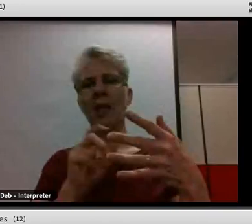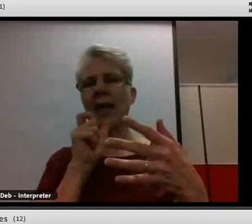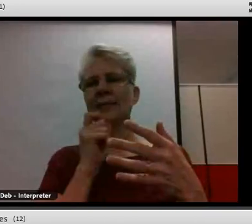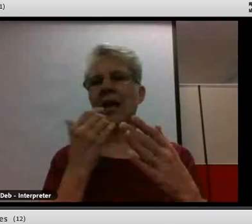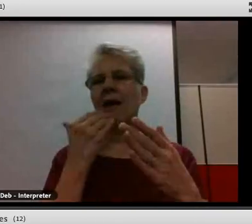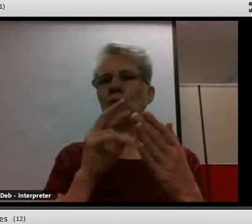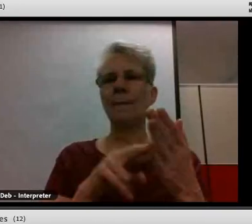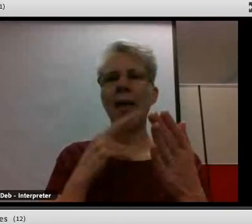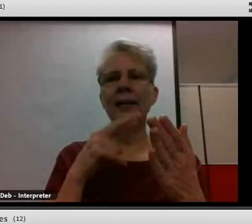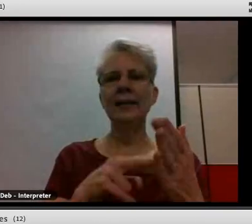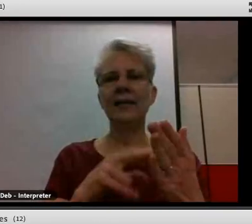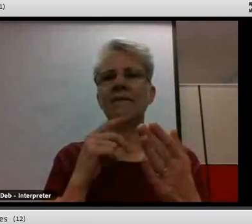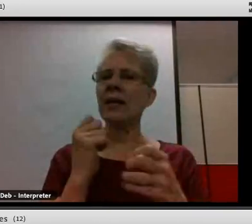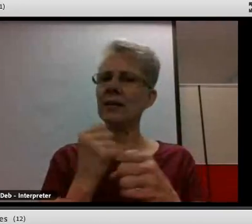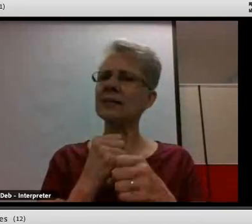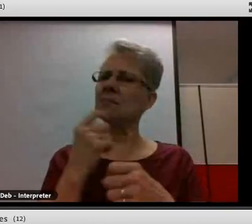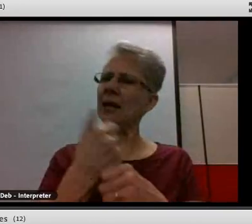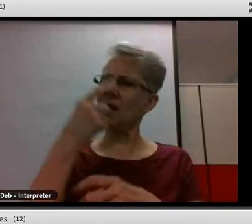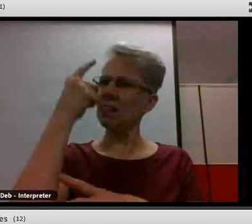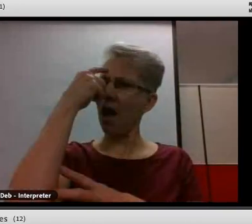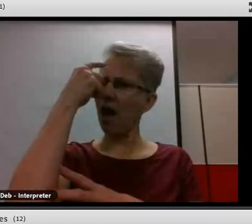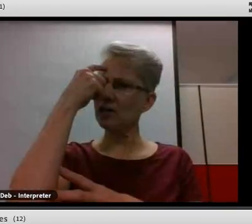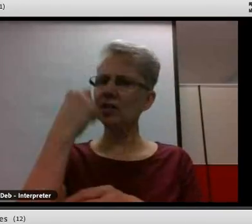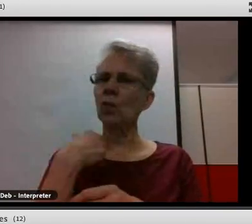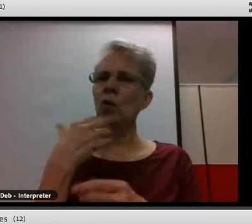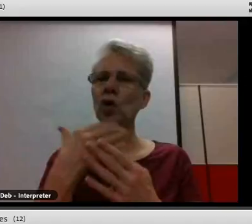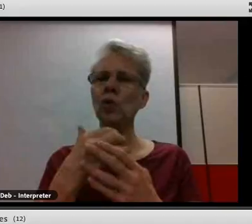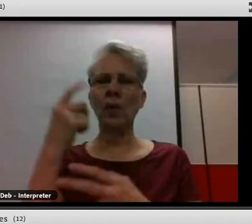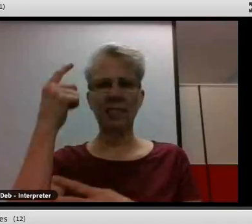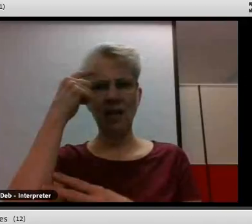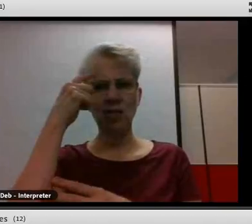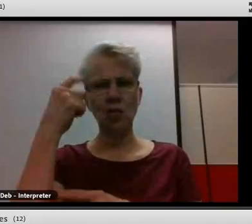And it's used by the Federal government in the procurement process.